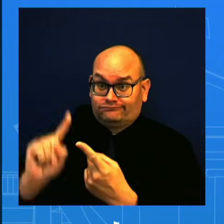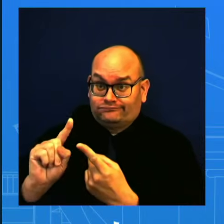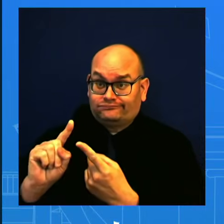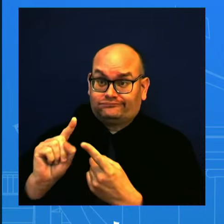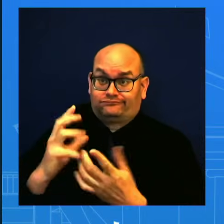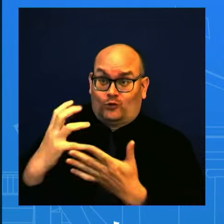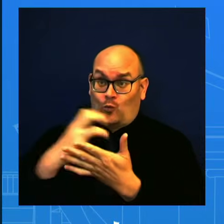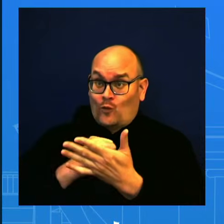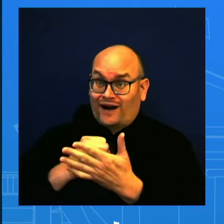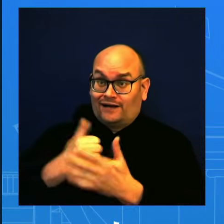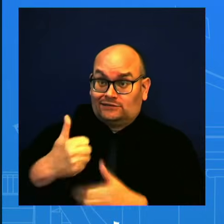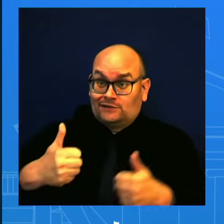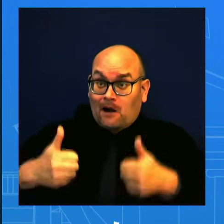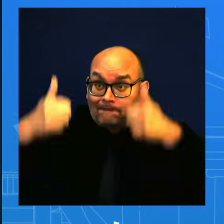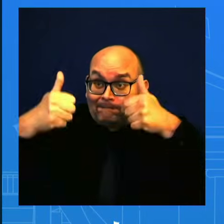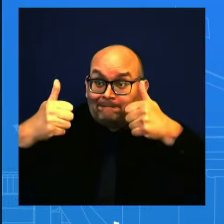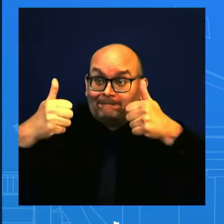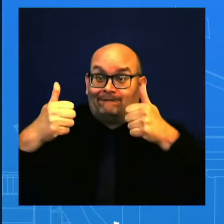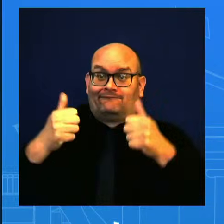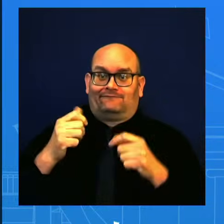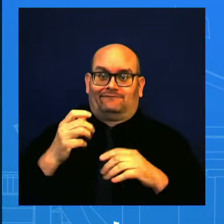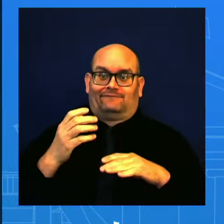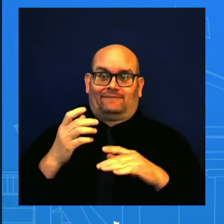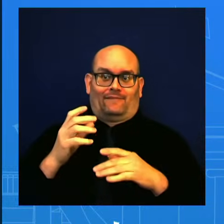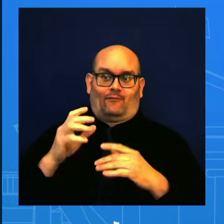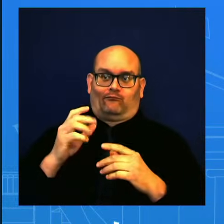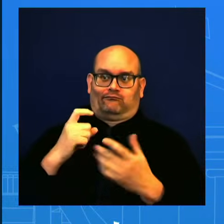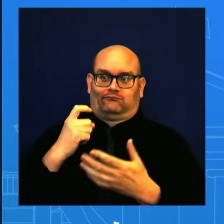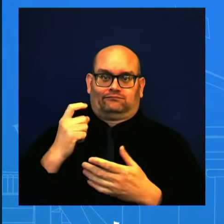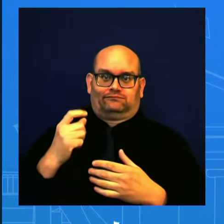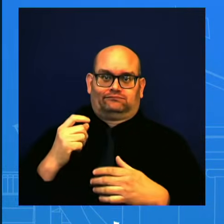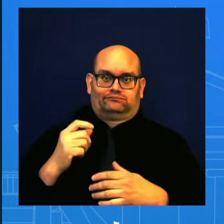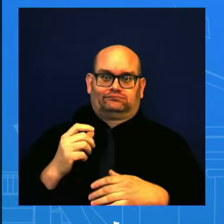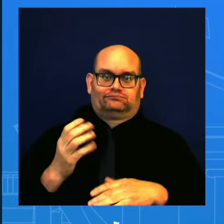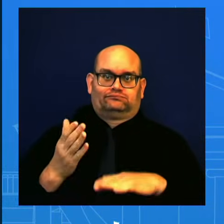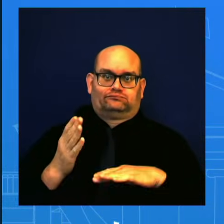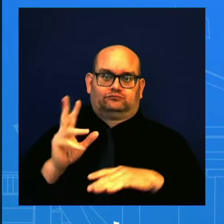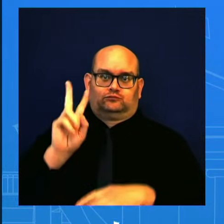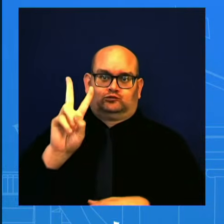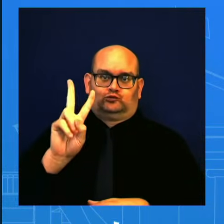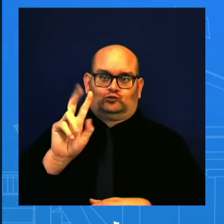growing up on a Midwestern farm. President Biden respects Governor Walz's life of service,